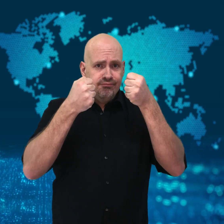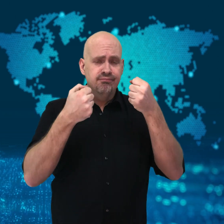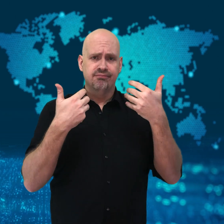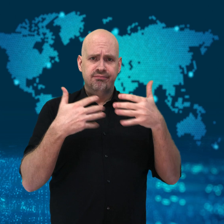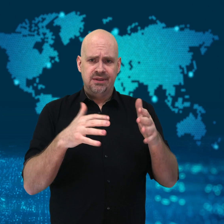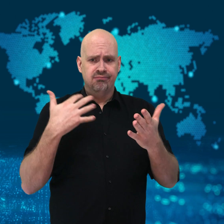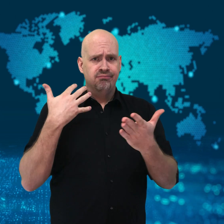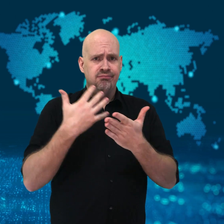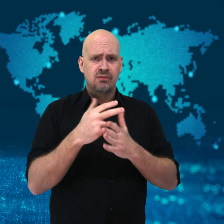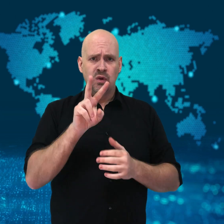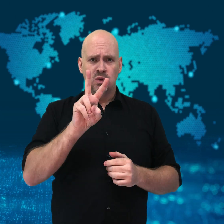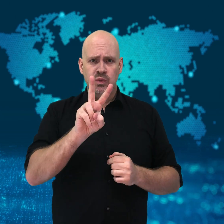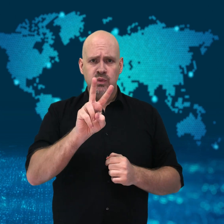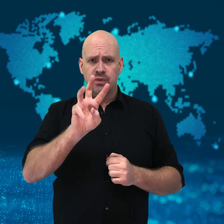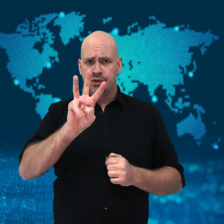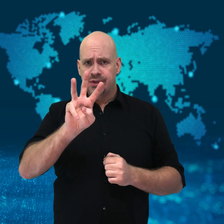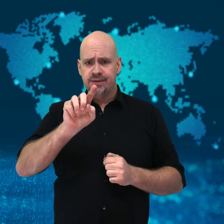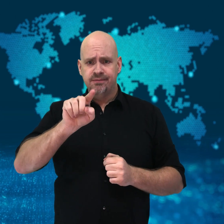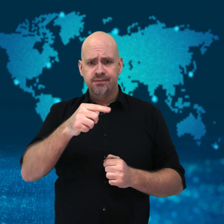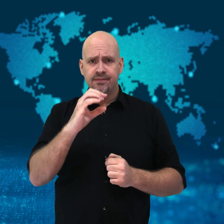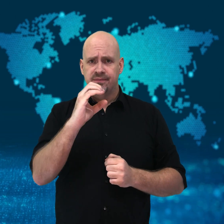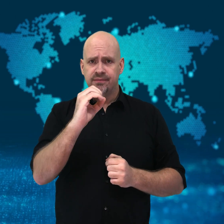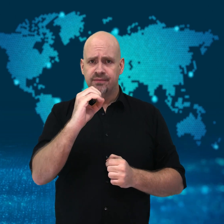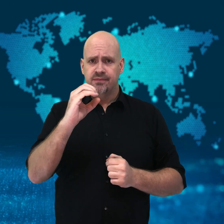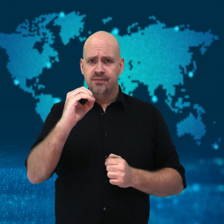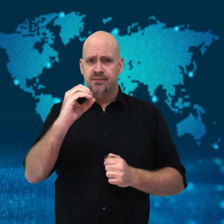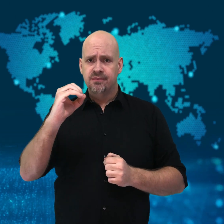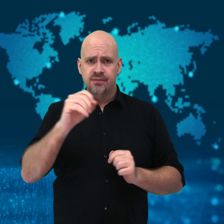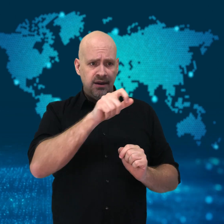23,000 criminals from prison.